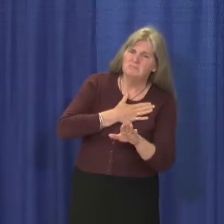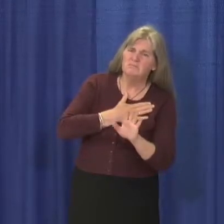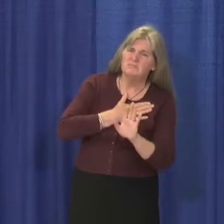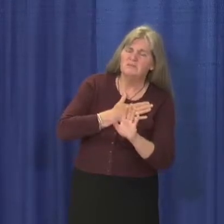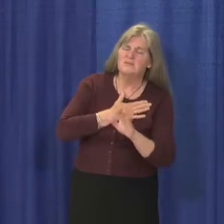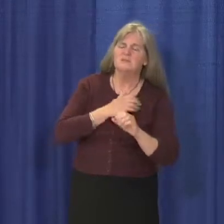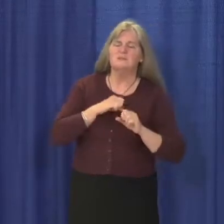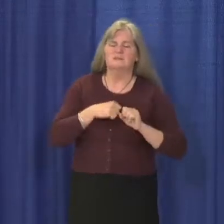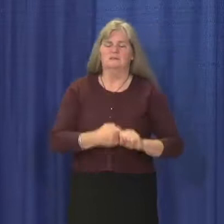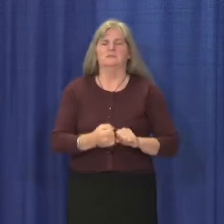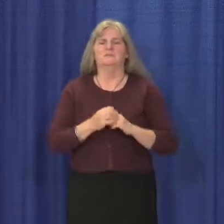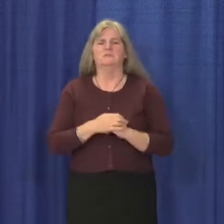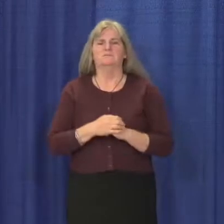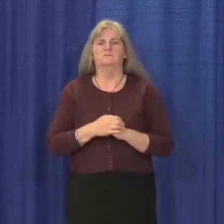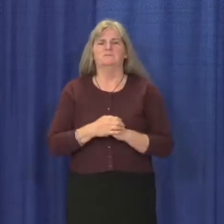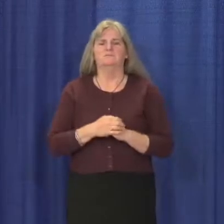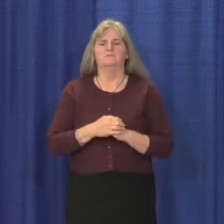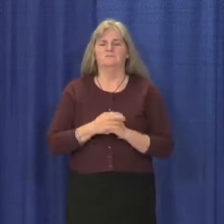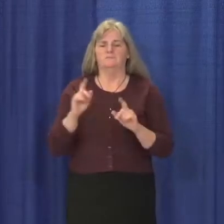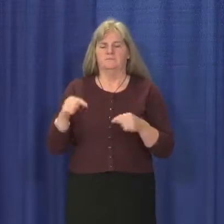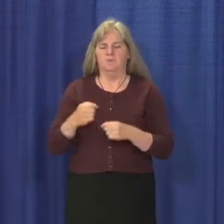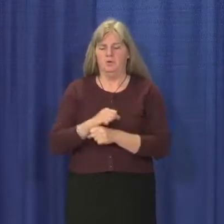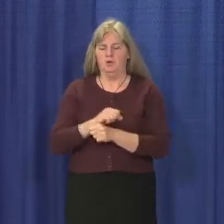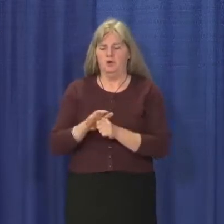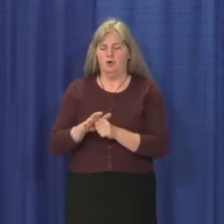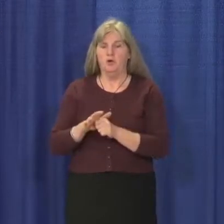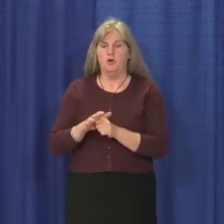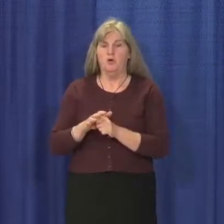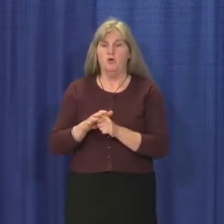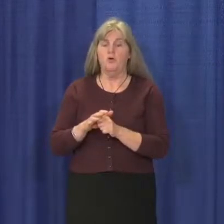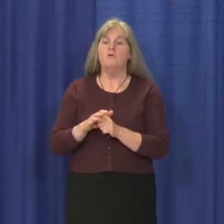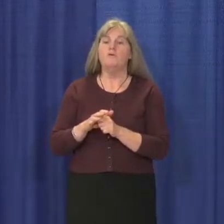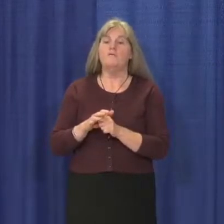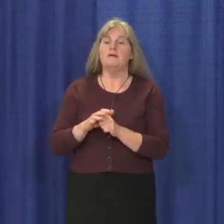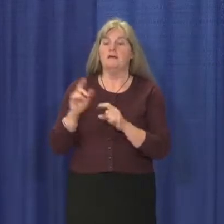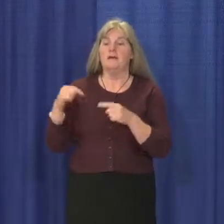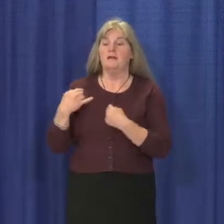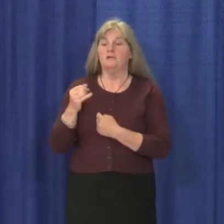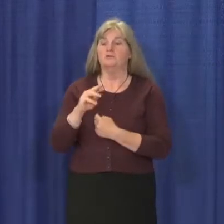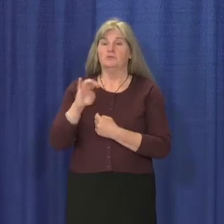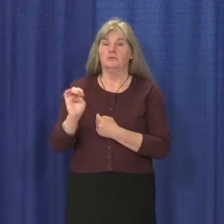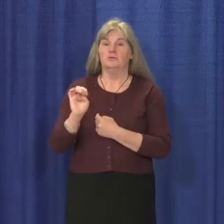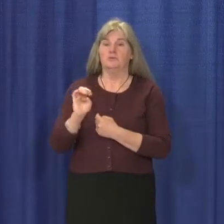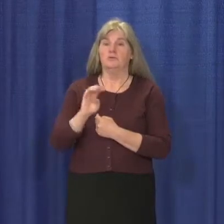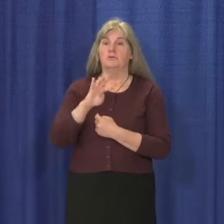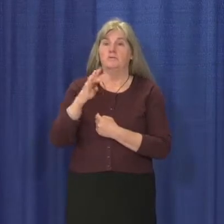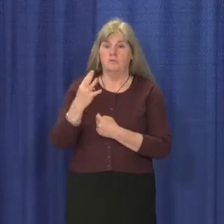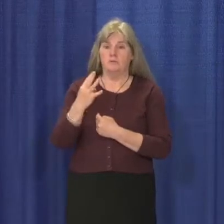This is the fourth dad from COVID-19 since the start of June and the individual was